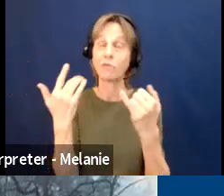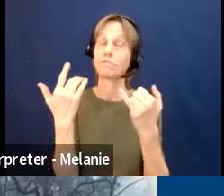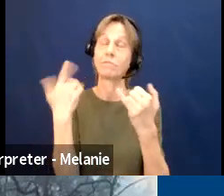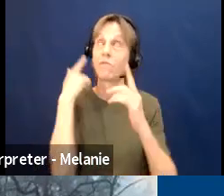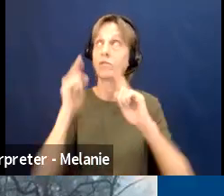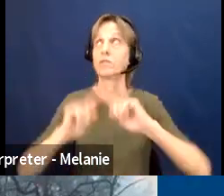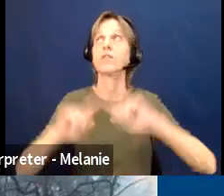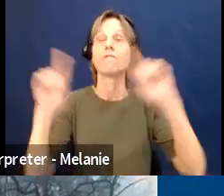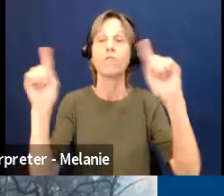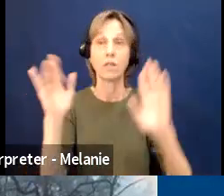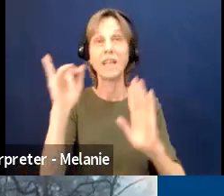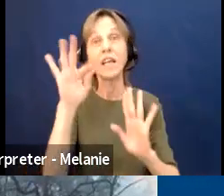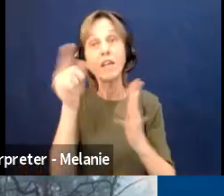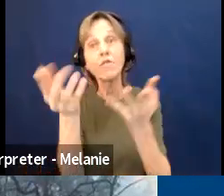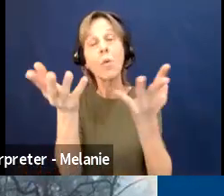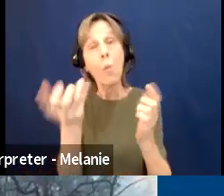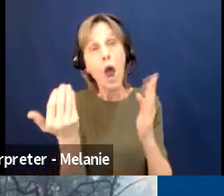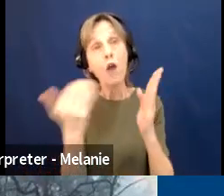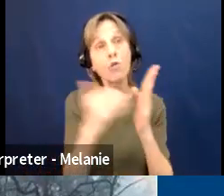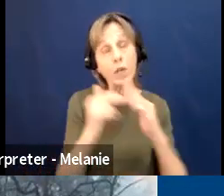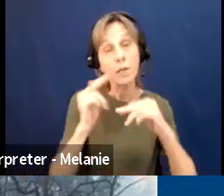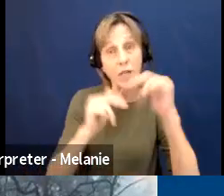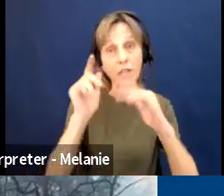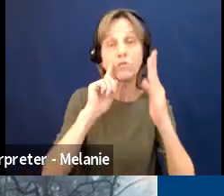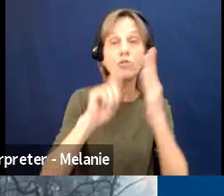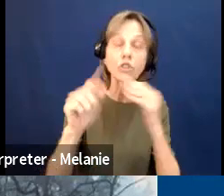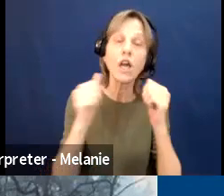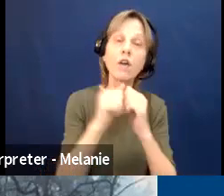or city permitting office maybe the building department maybe building and planning community